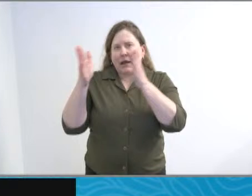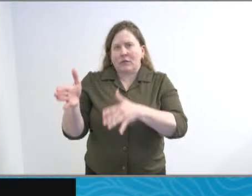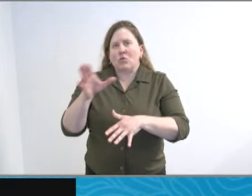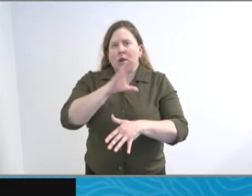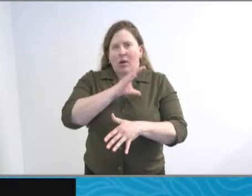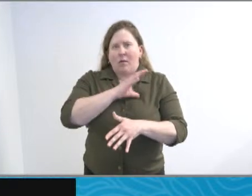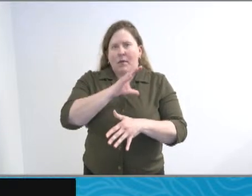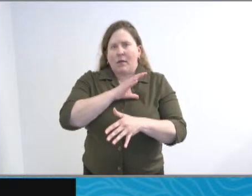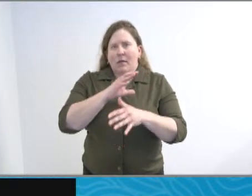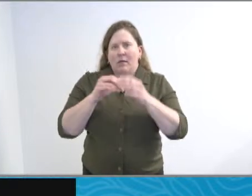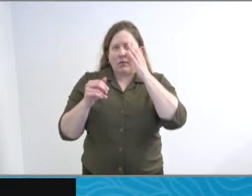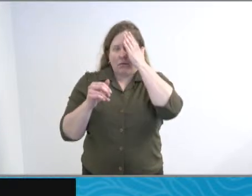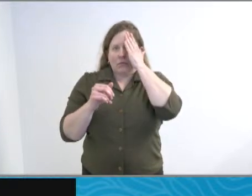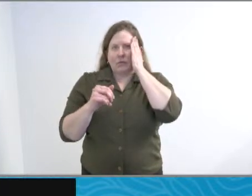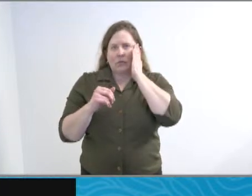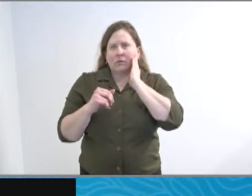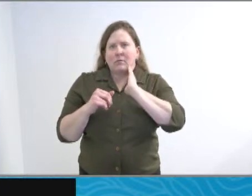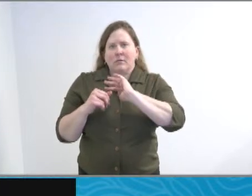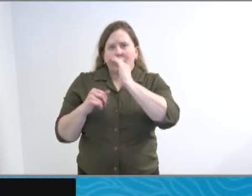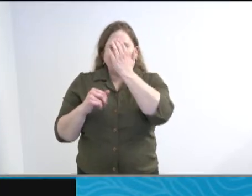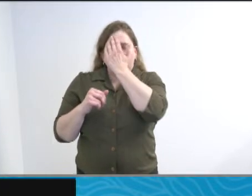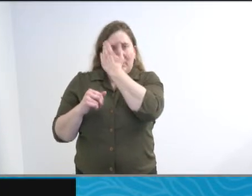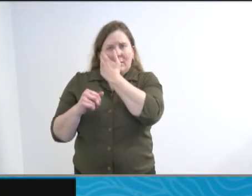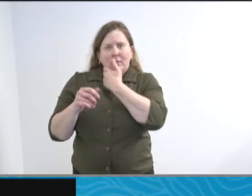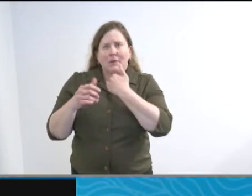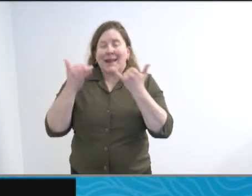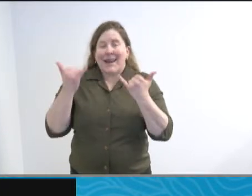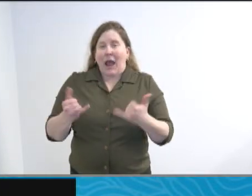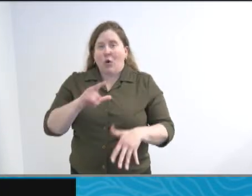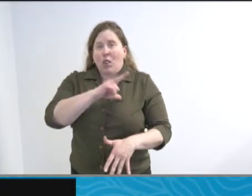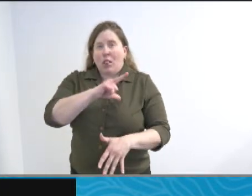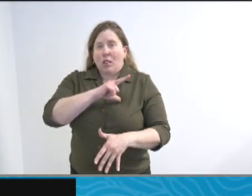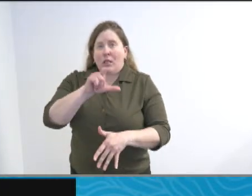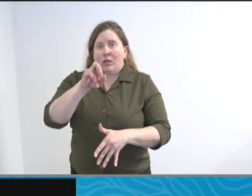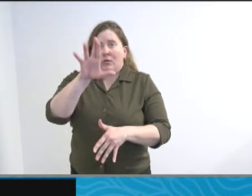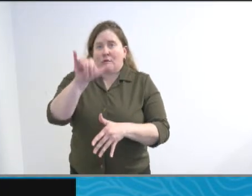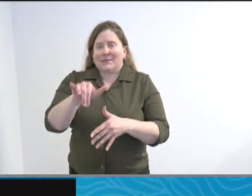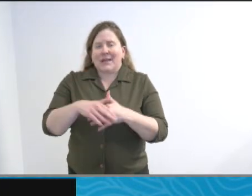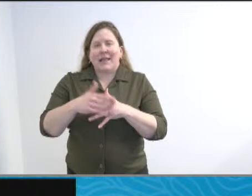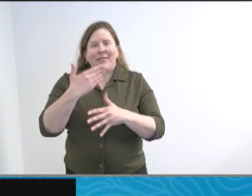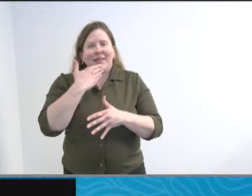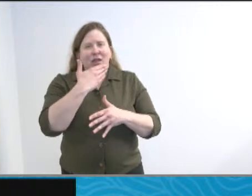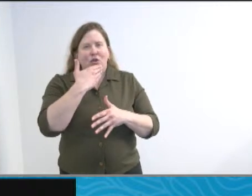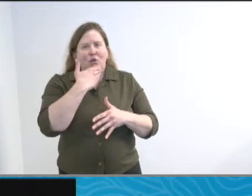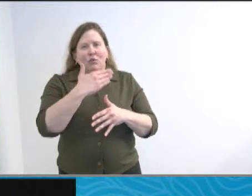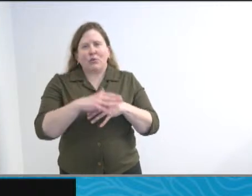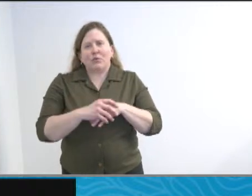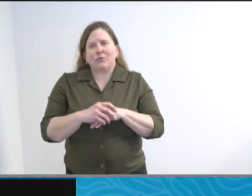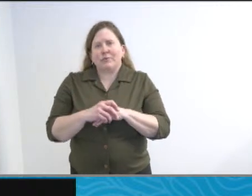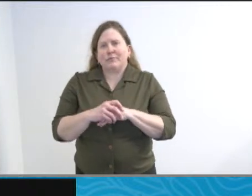And I'm gonna turn it over to Lucy, Lucy. Thank you, Jim. So what we'd like to share